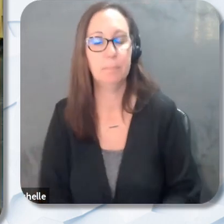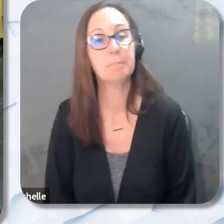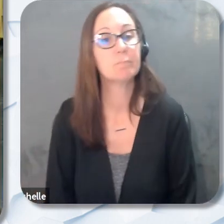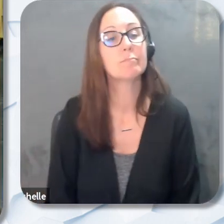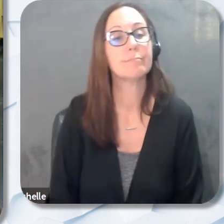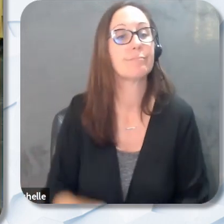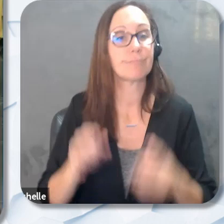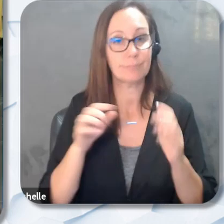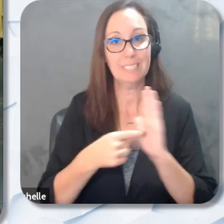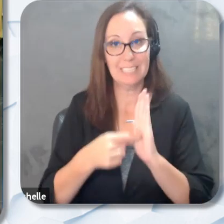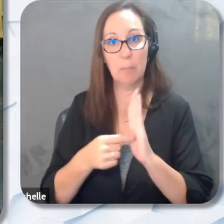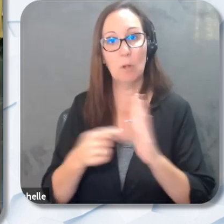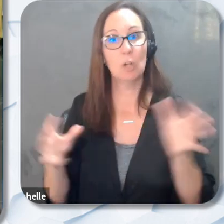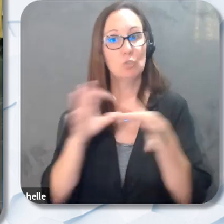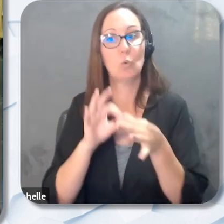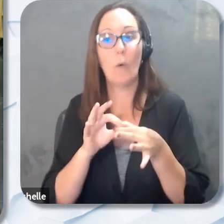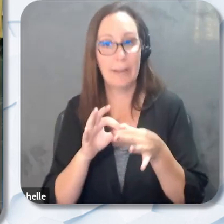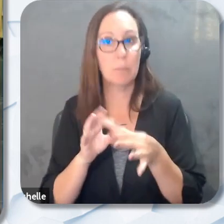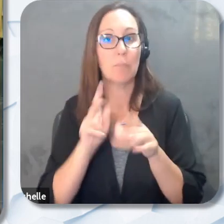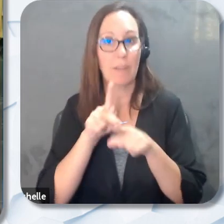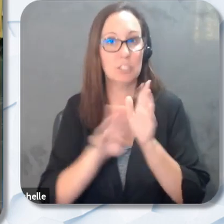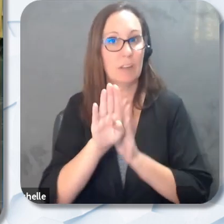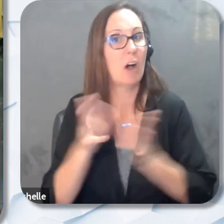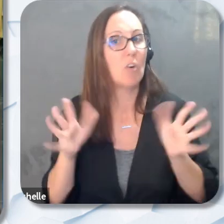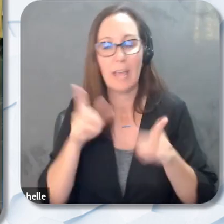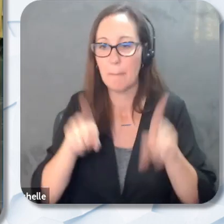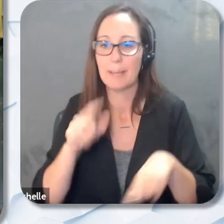An example of joint professional development already happening in California, are the schools